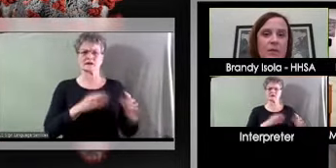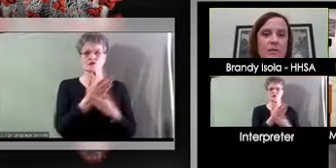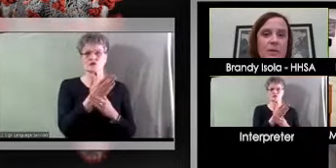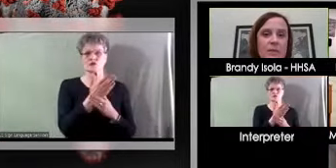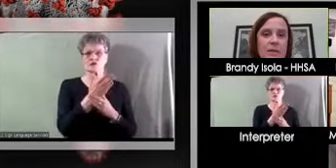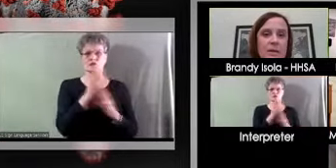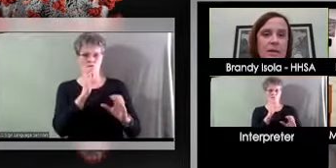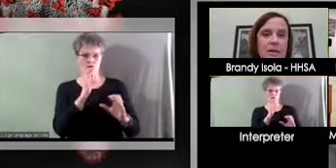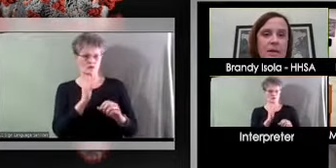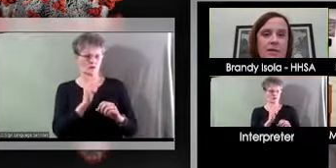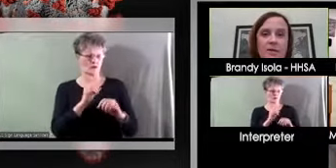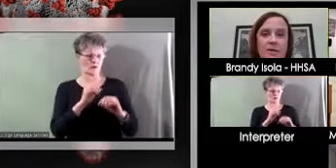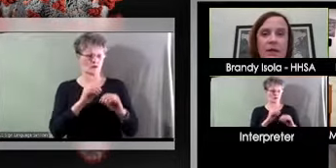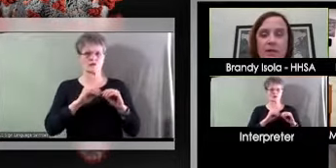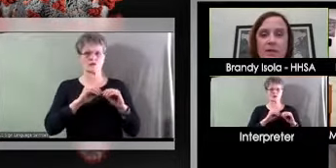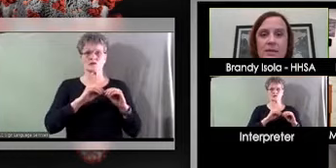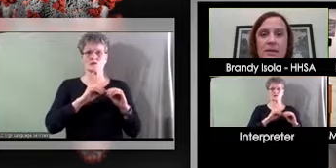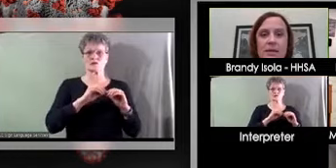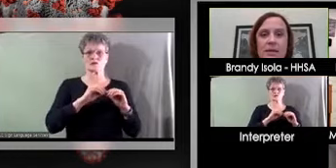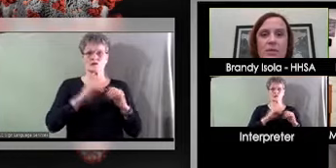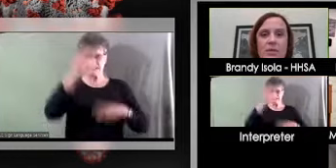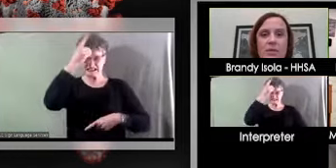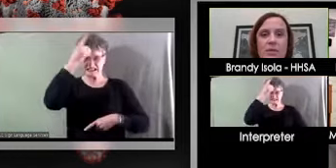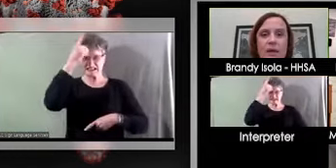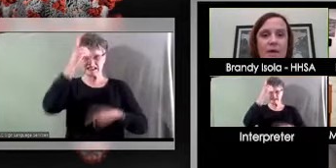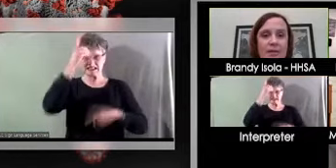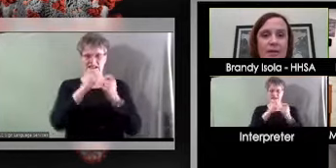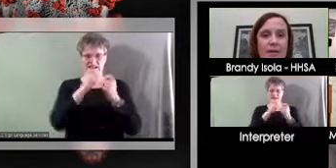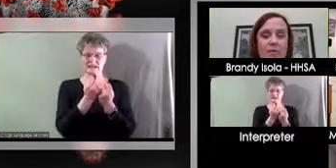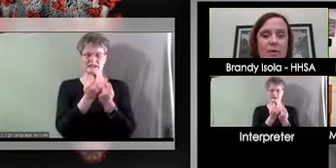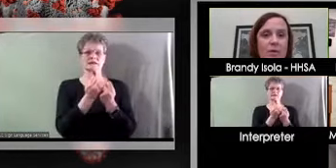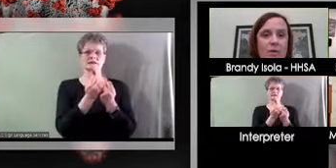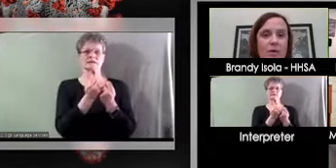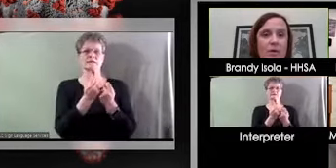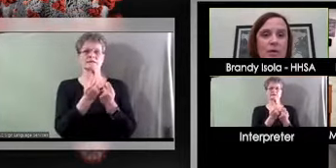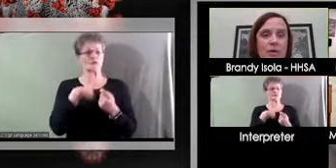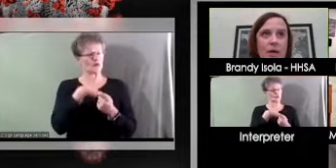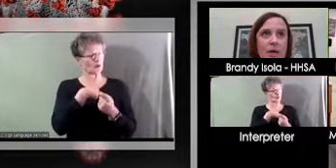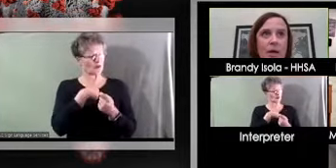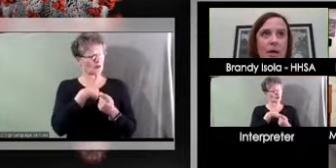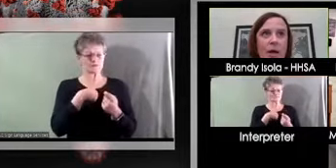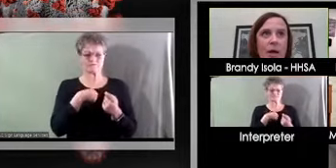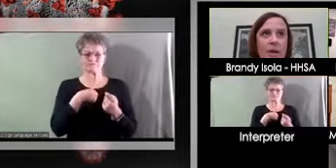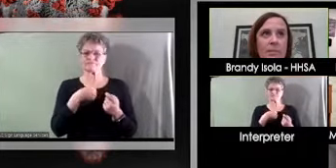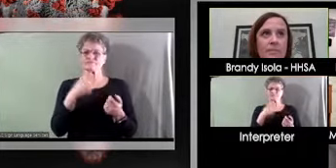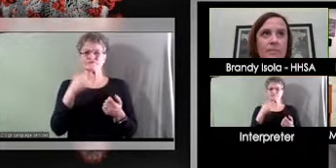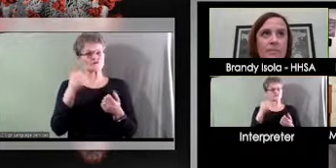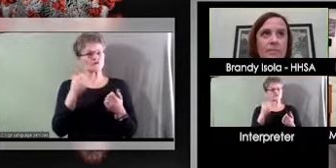departments in lots of other counties and so we do that regularly and we of course are doing it